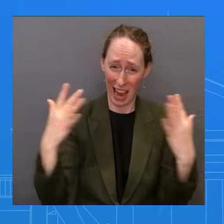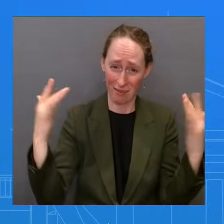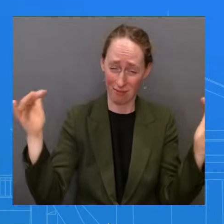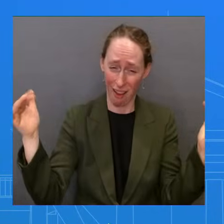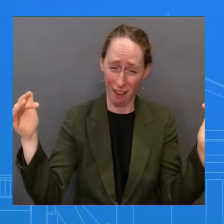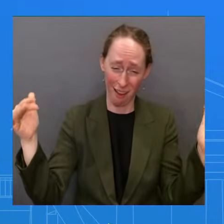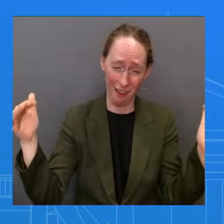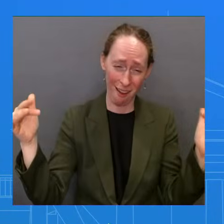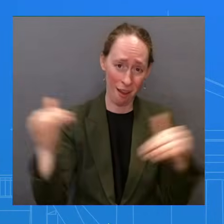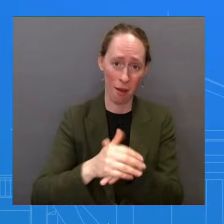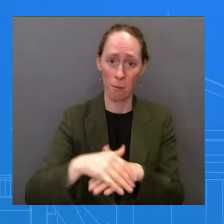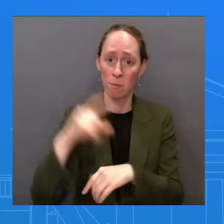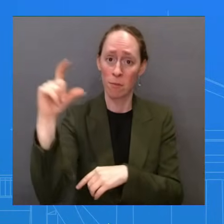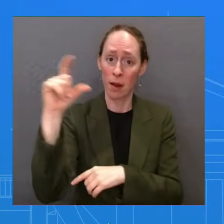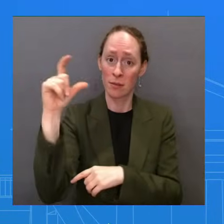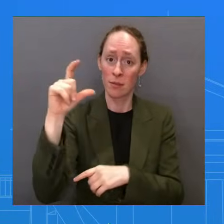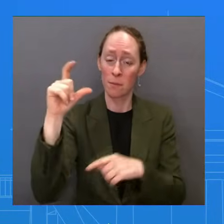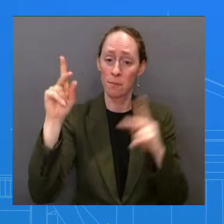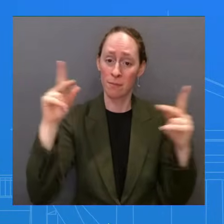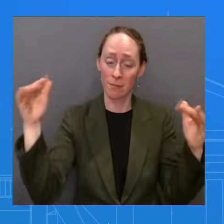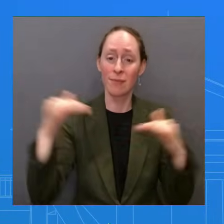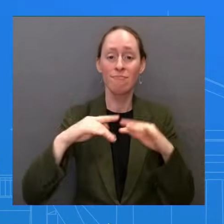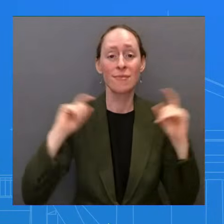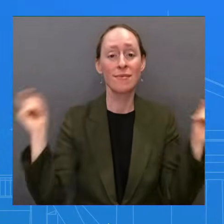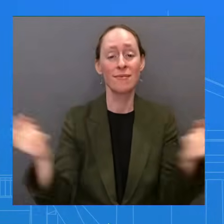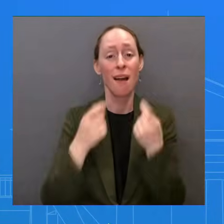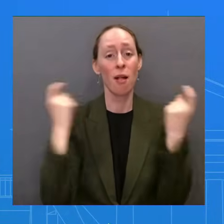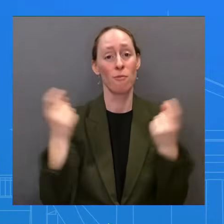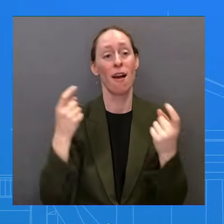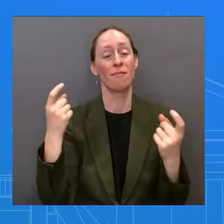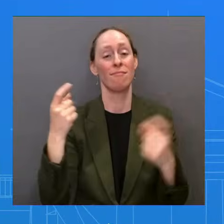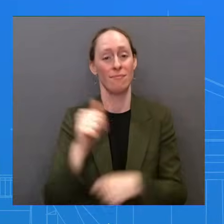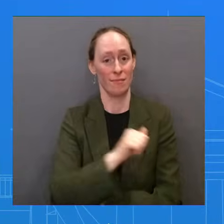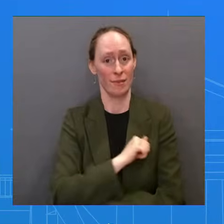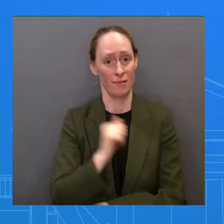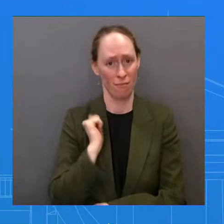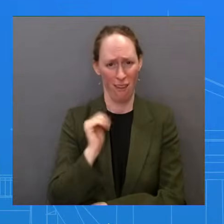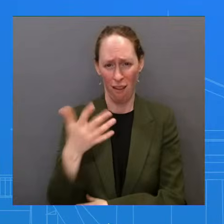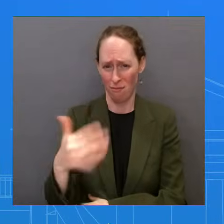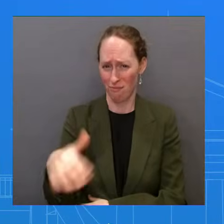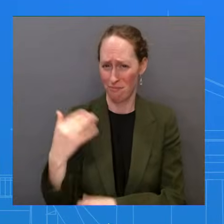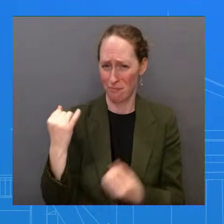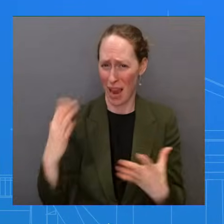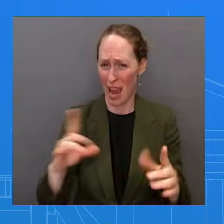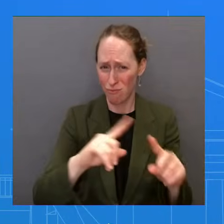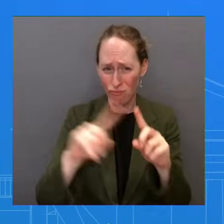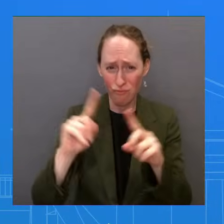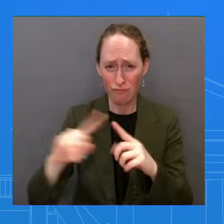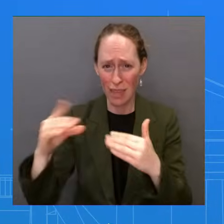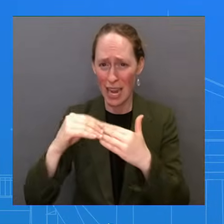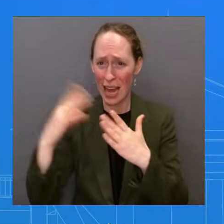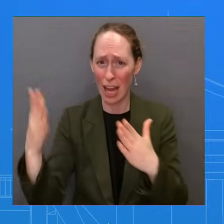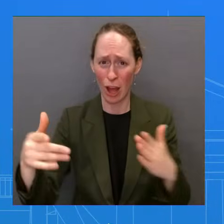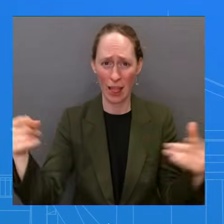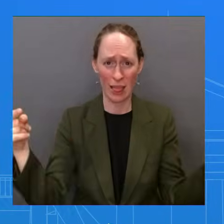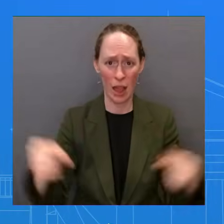along Muslim leaders from across the country who were here -- as I said, nearly 400. This particular situation